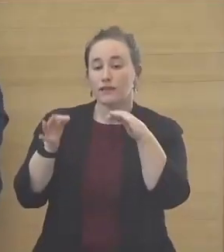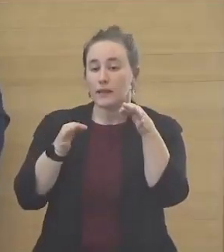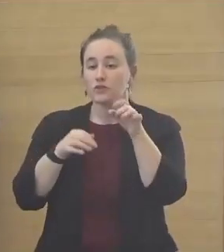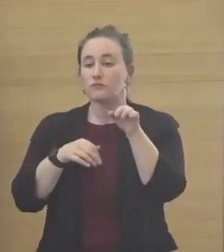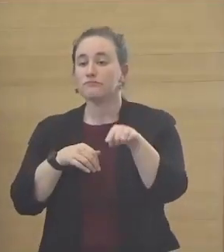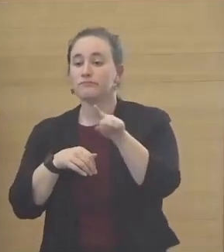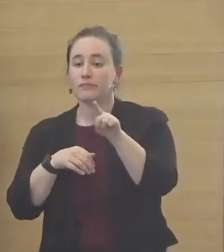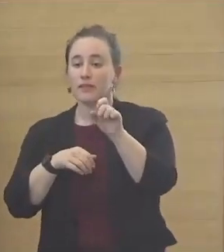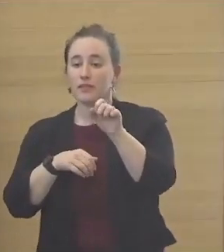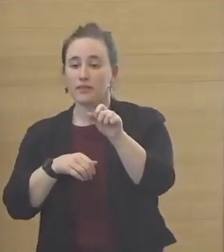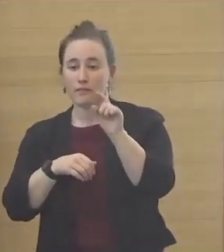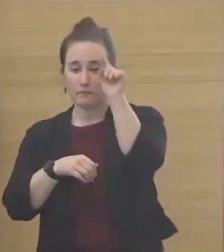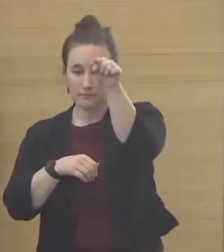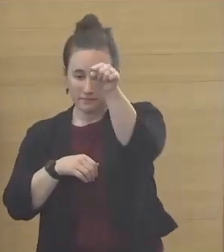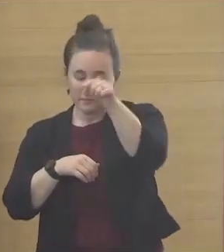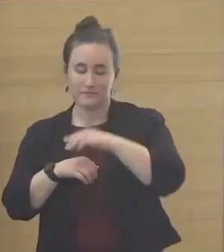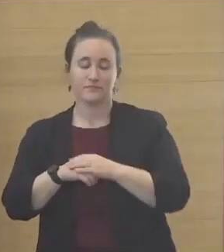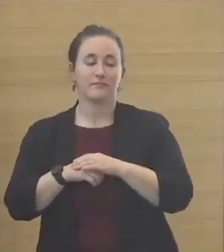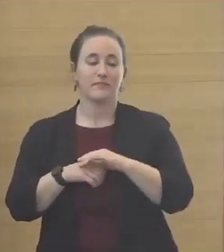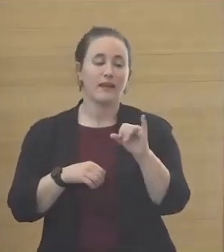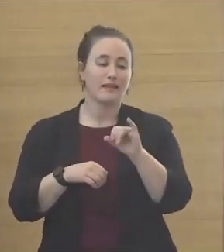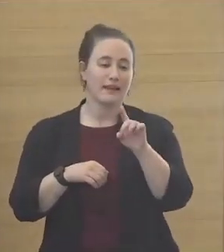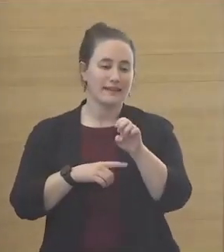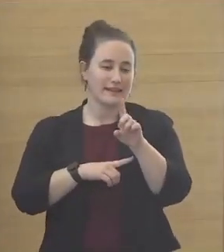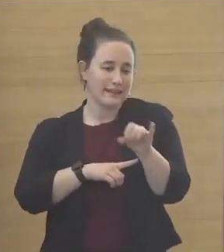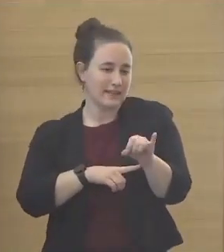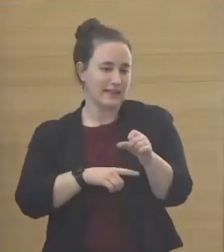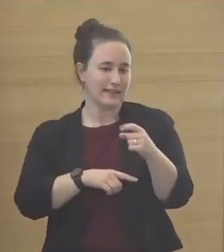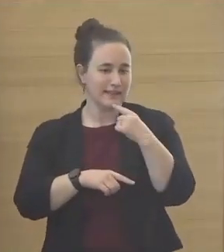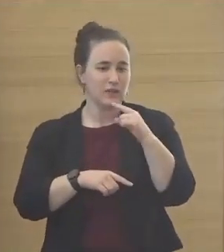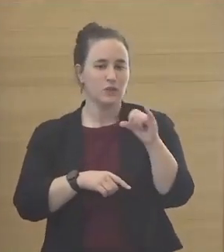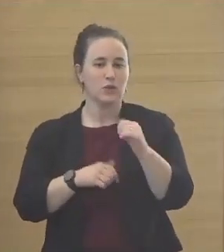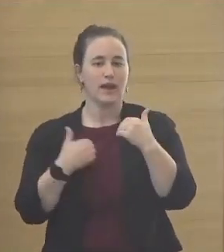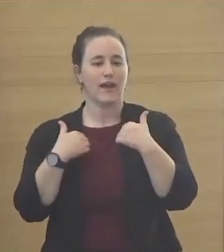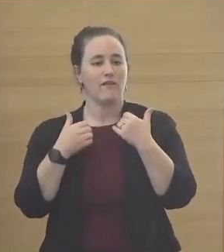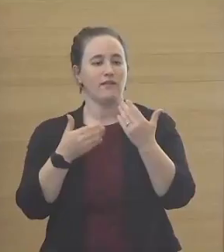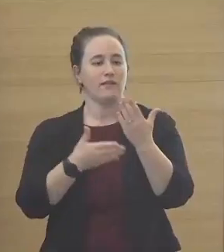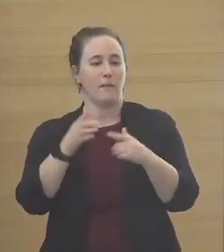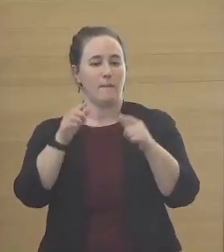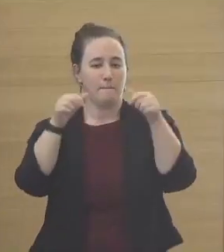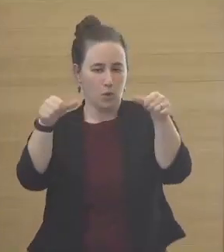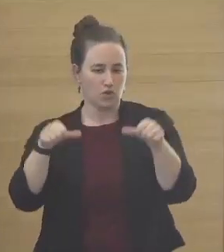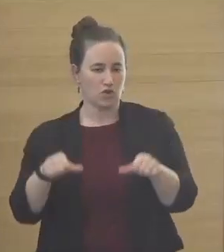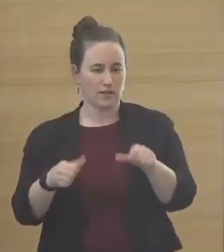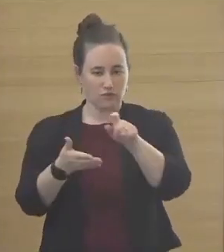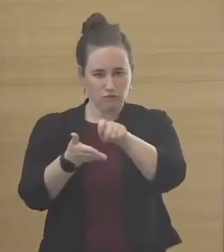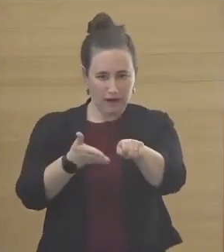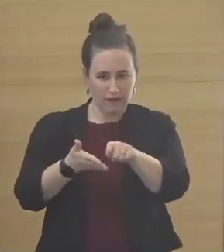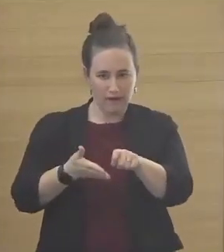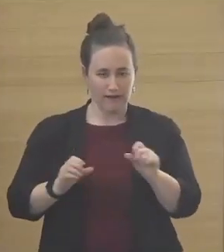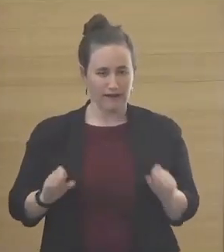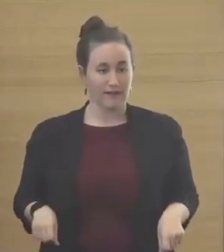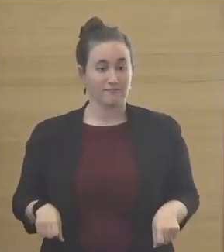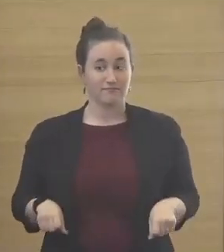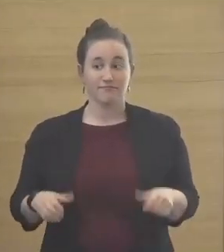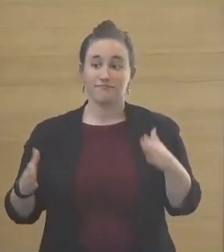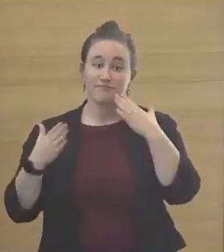And then, as Desi said, there are also some posters in the back. So again, thank you all so much for being with us today.